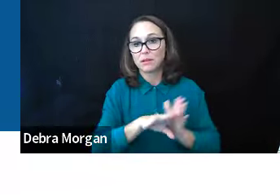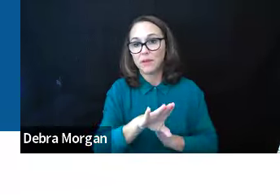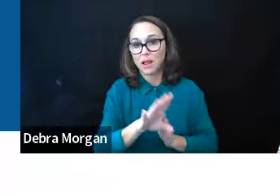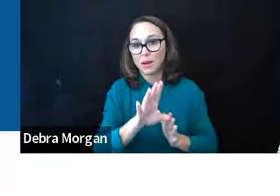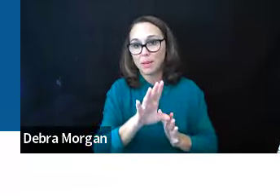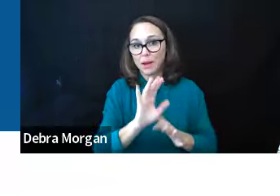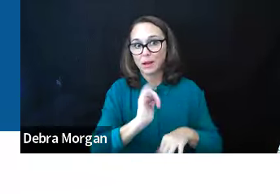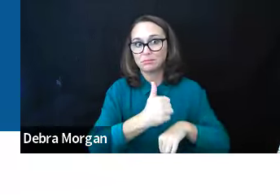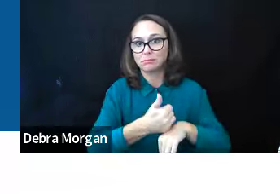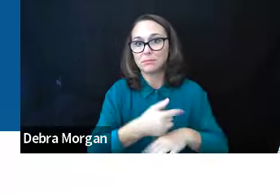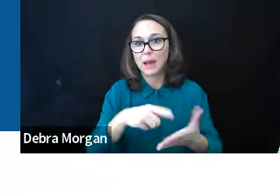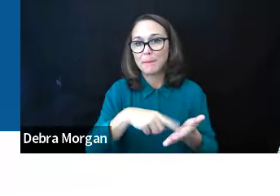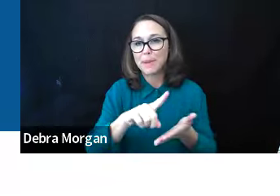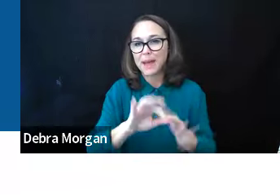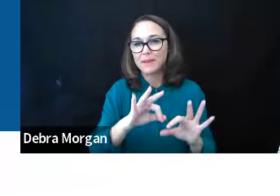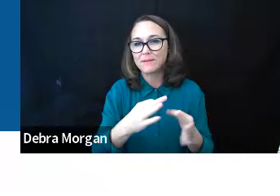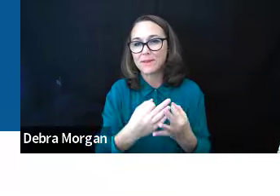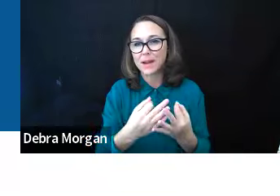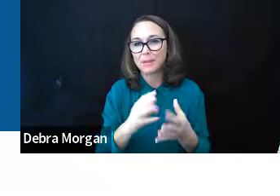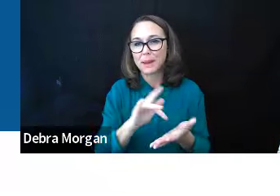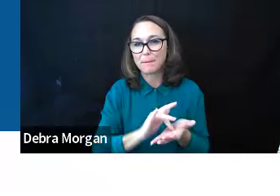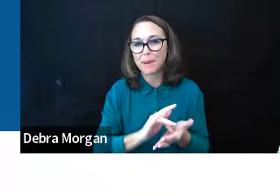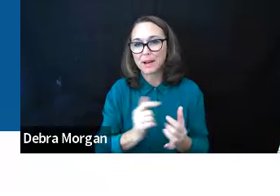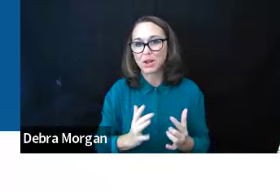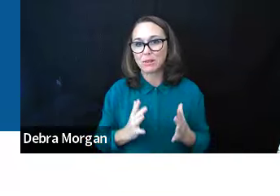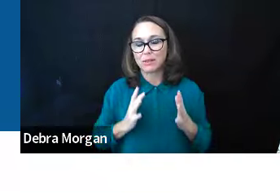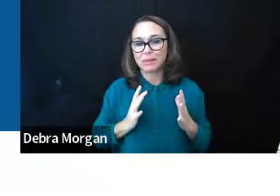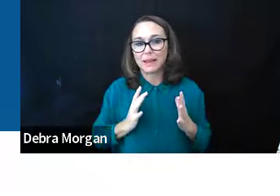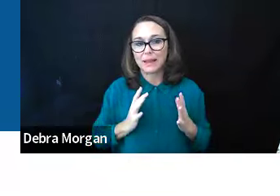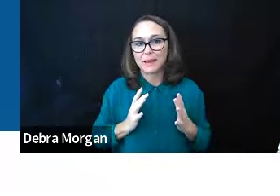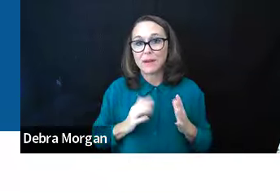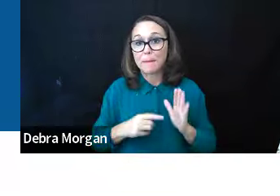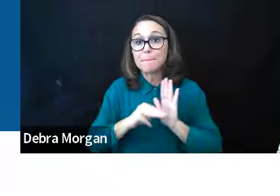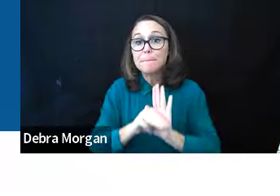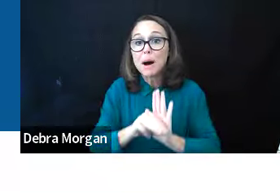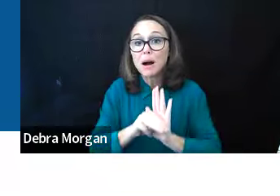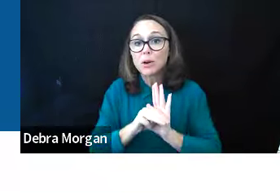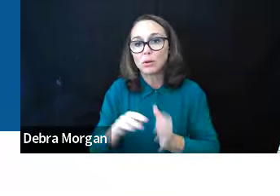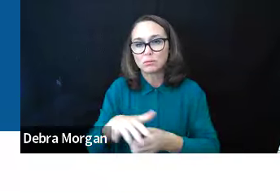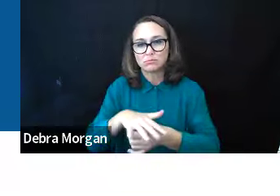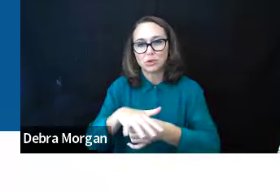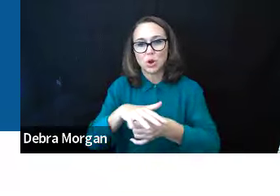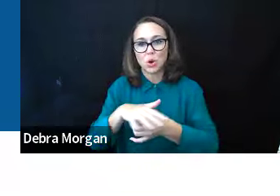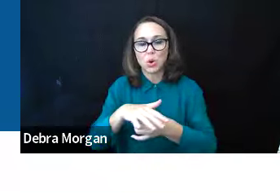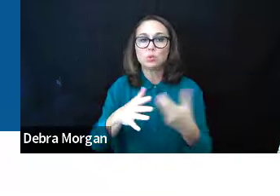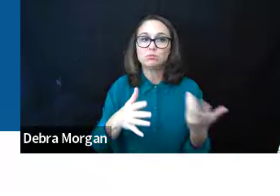Medical Leave community ambassador model at the local level in a to-be-determined local community